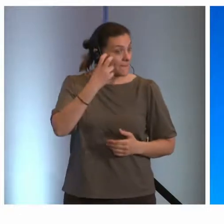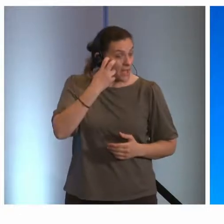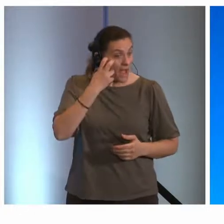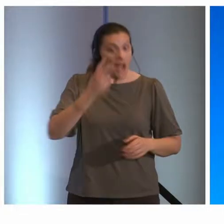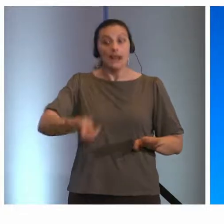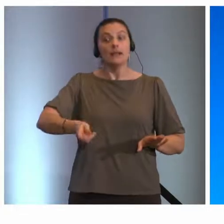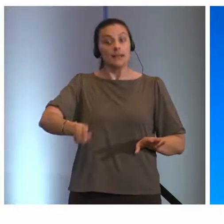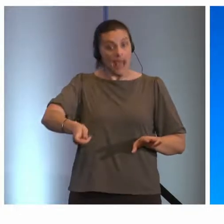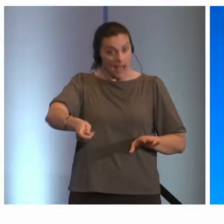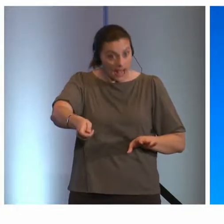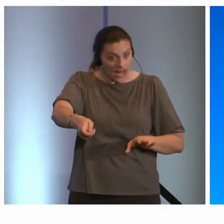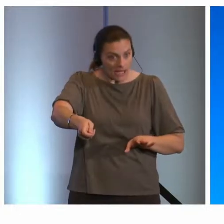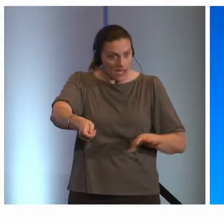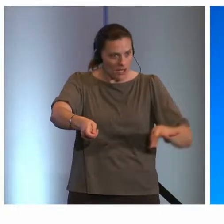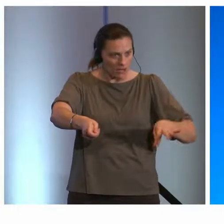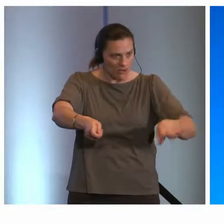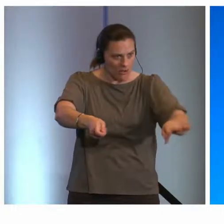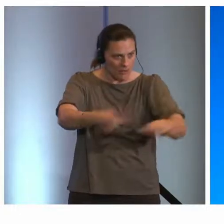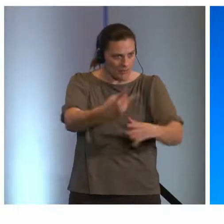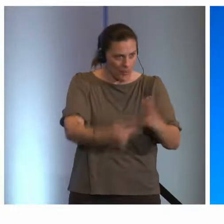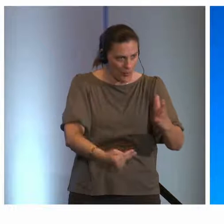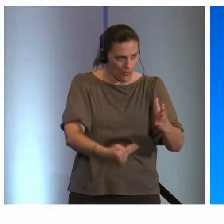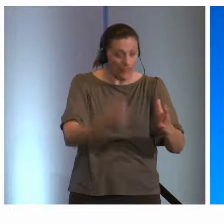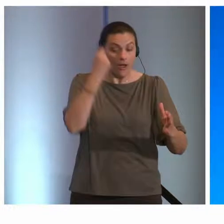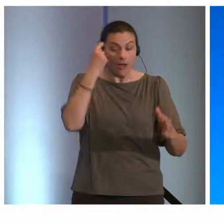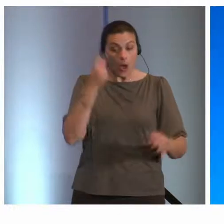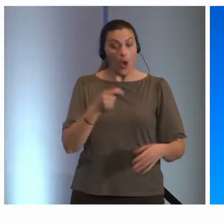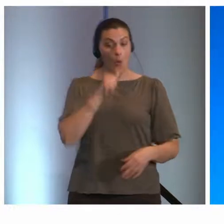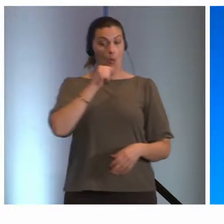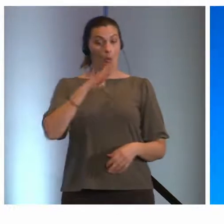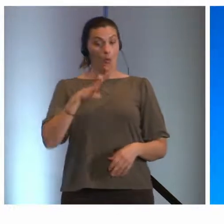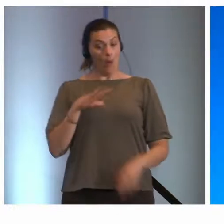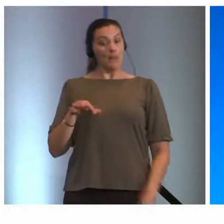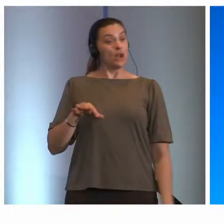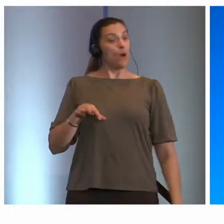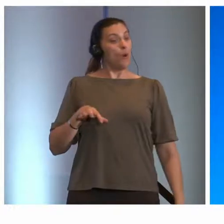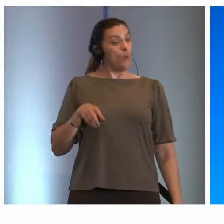from photostock. I have I have one more favorite